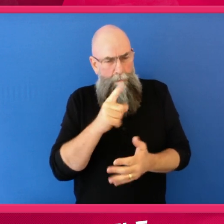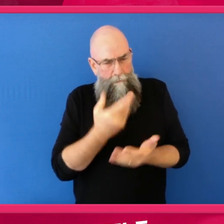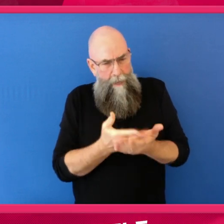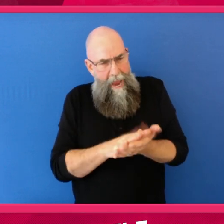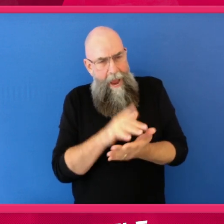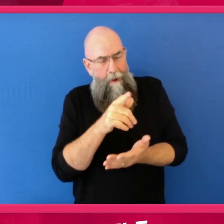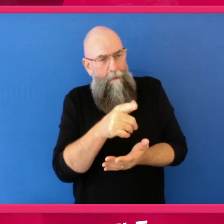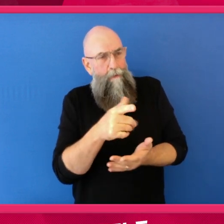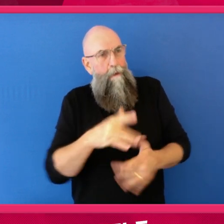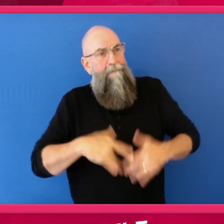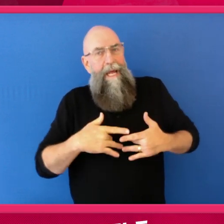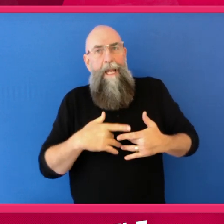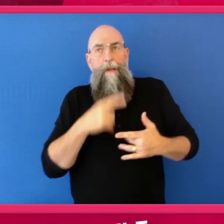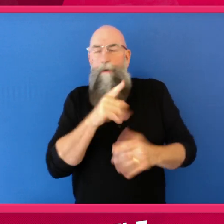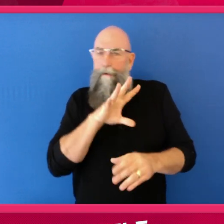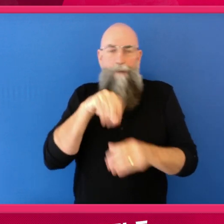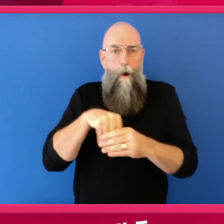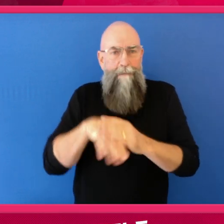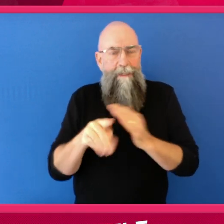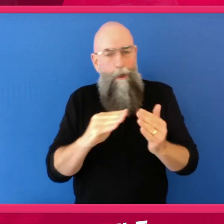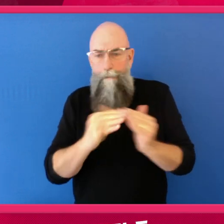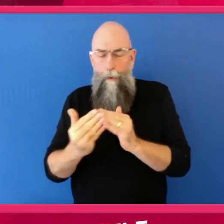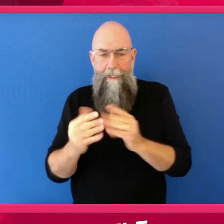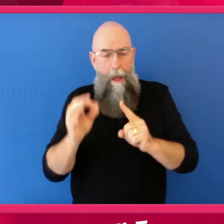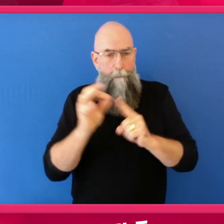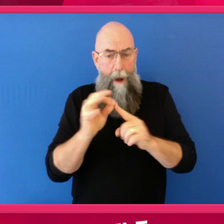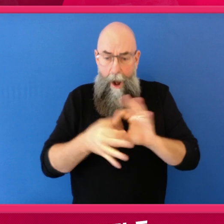community or to be that, you know, there's there's photos of that moment now that I'm